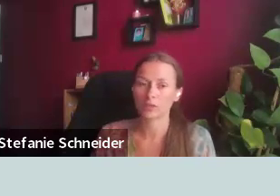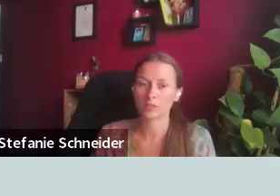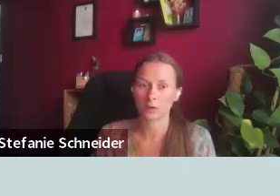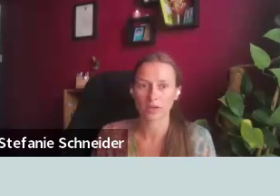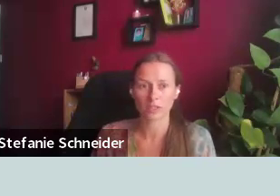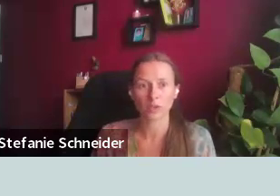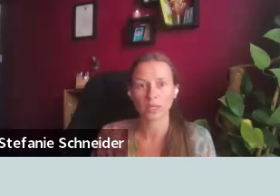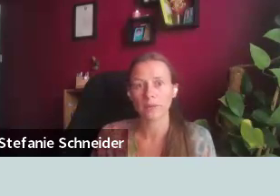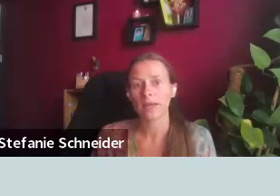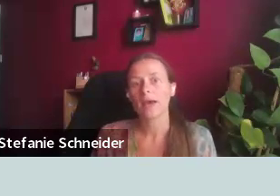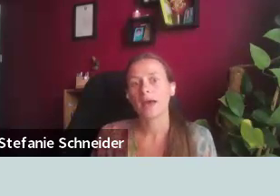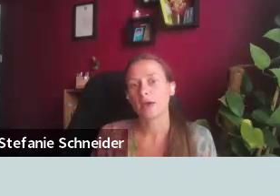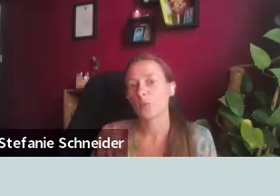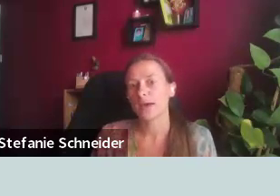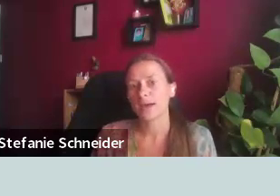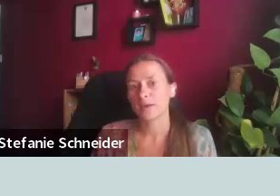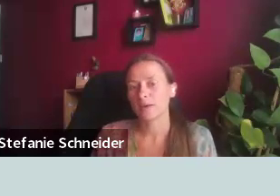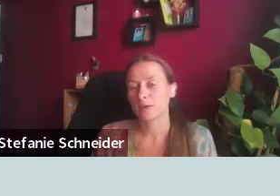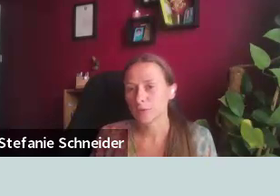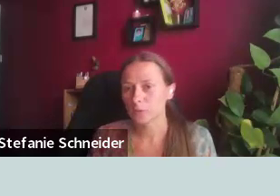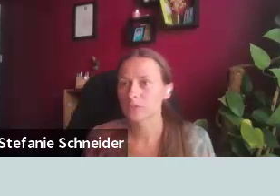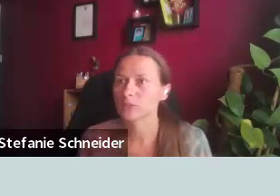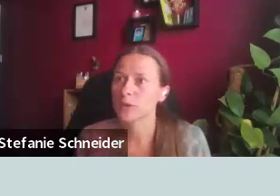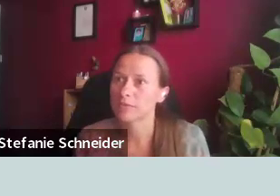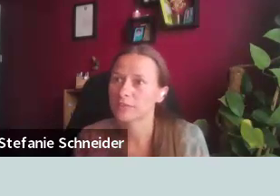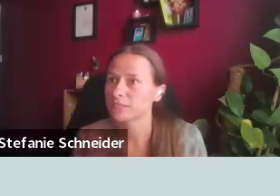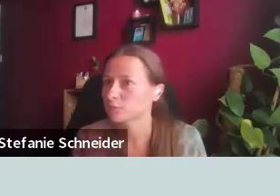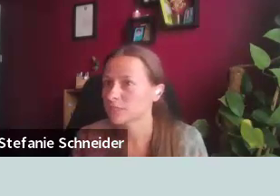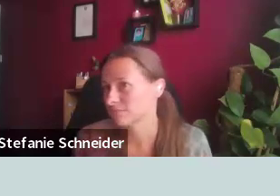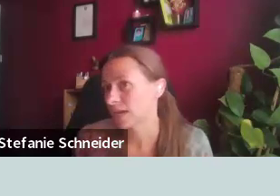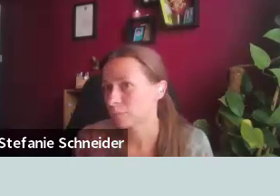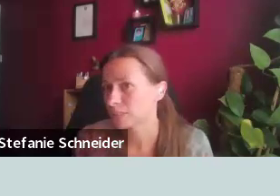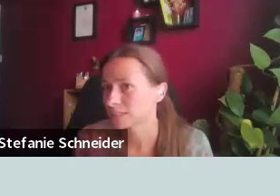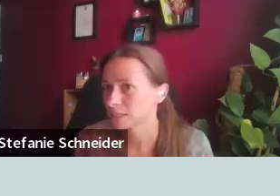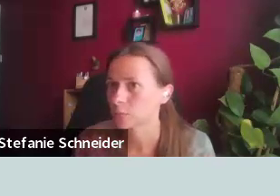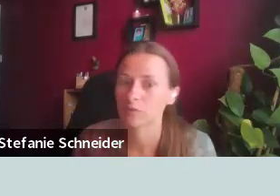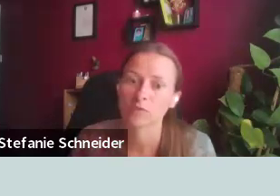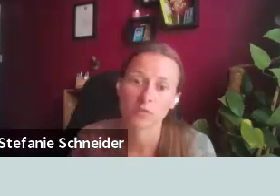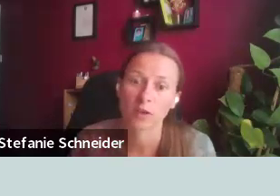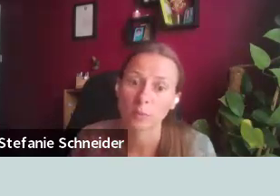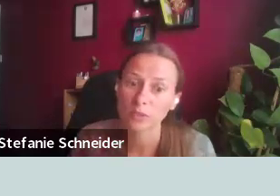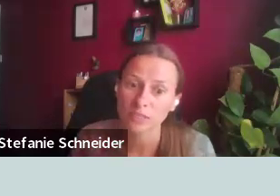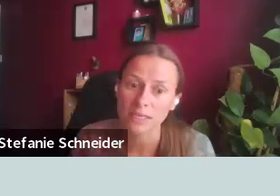our funders are already doing, where those of us who haven't been successful with funding